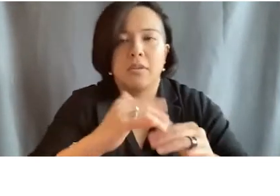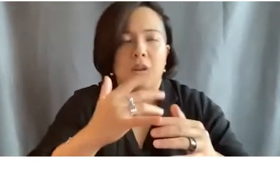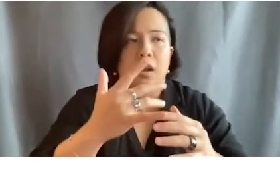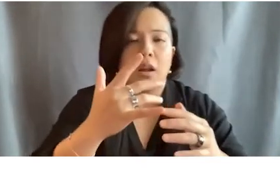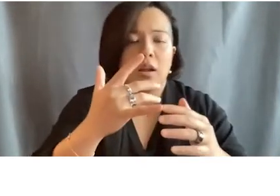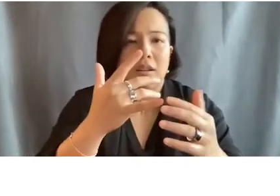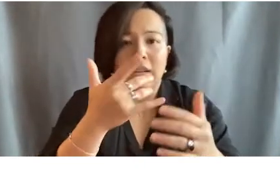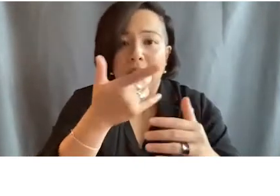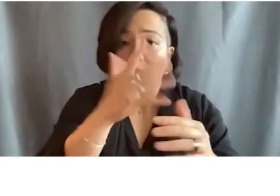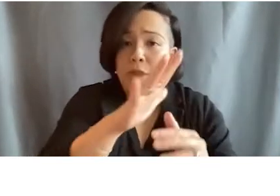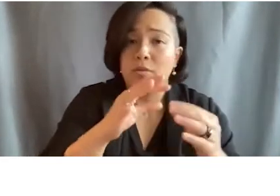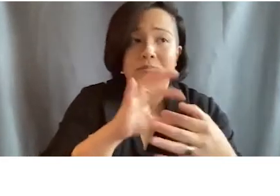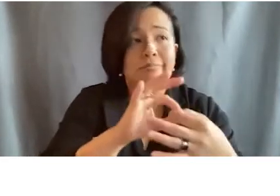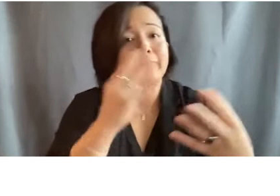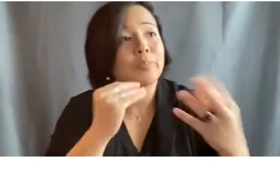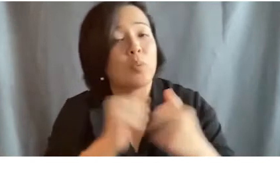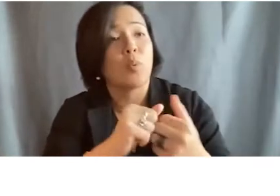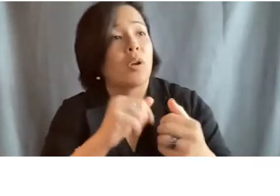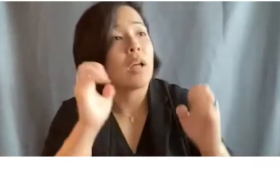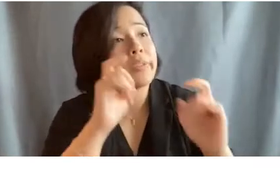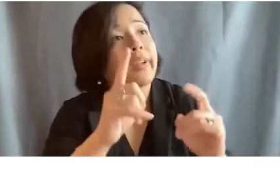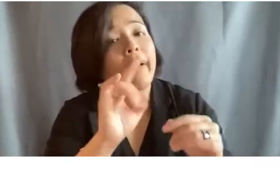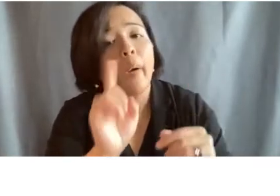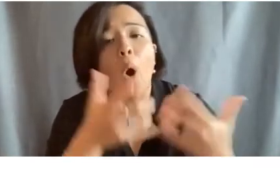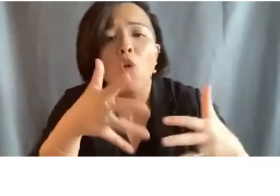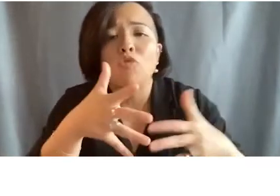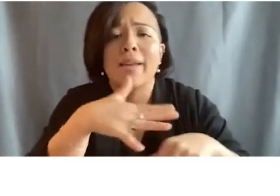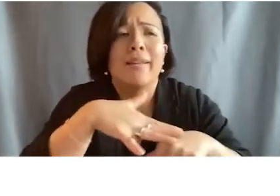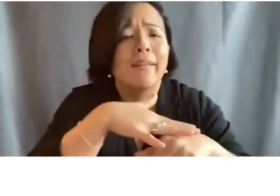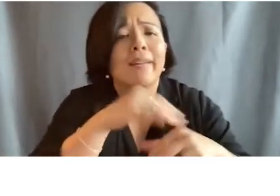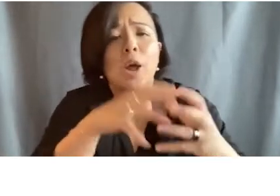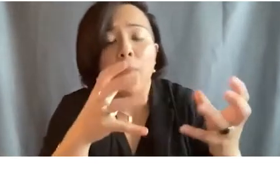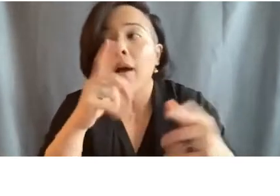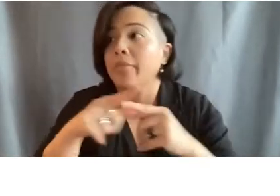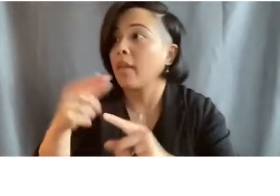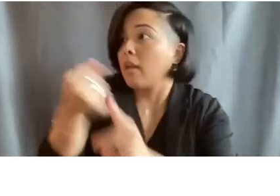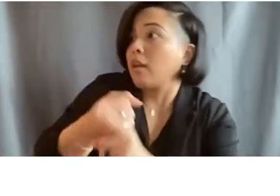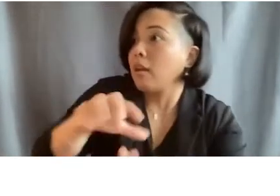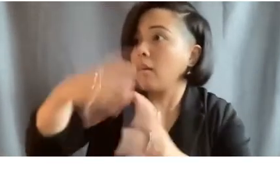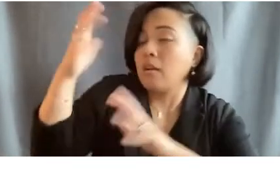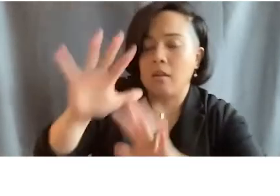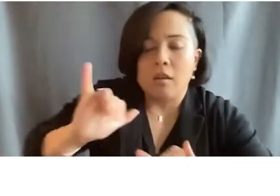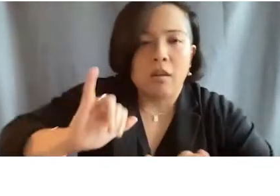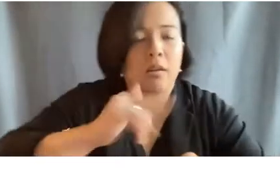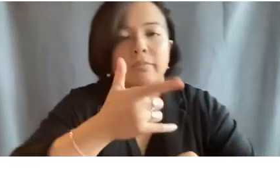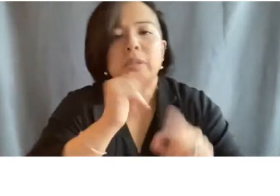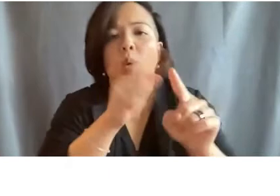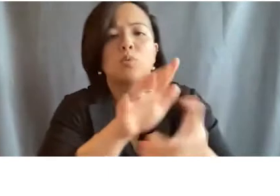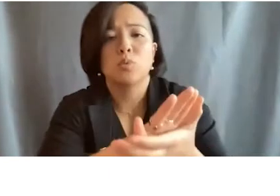disaster hits are much less likely to be able to go back into school. And obviously that will impact to the future. So, there's definitely a clear link there.